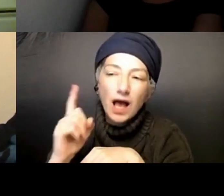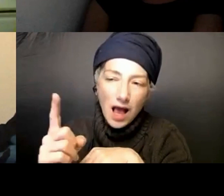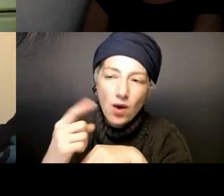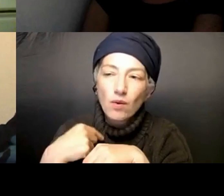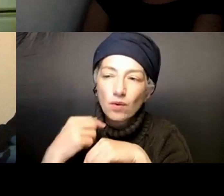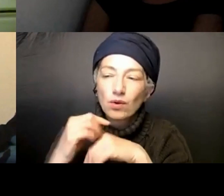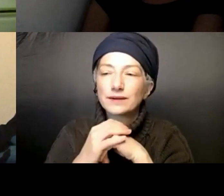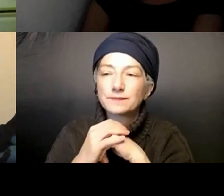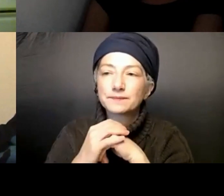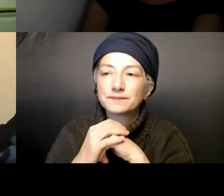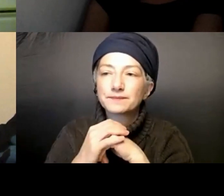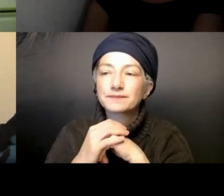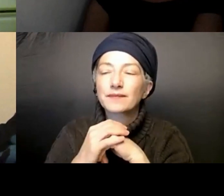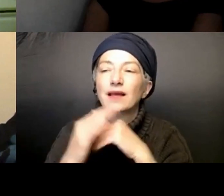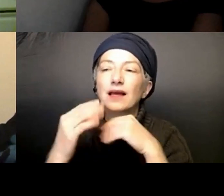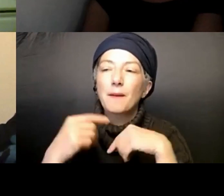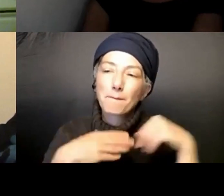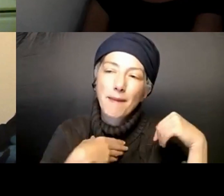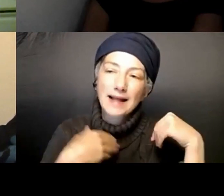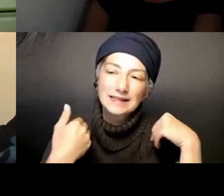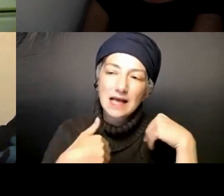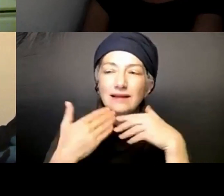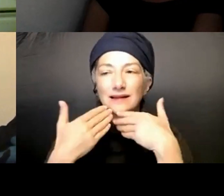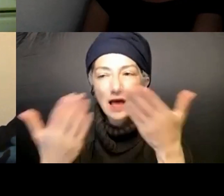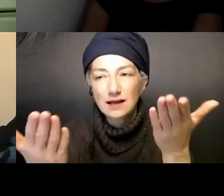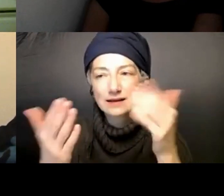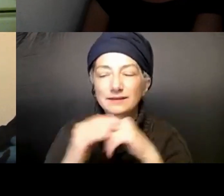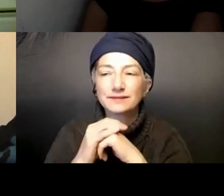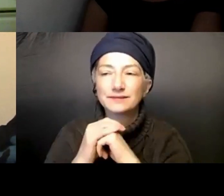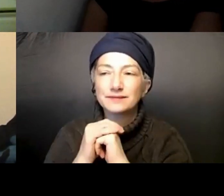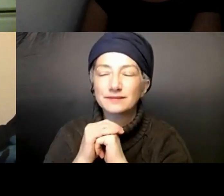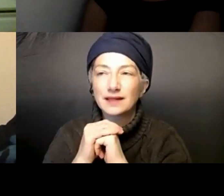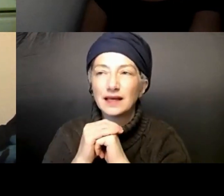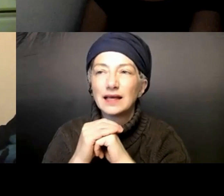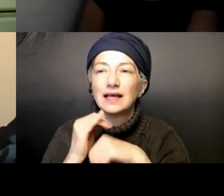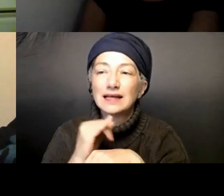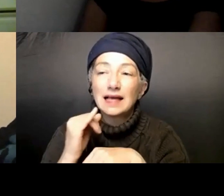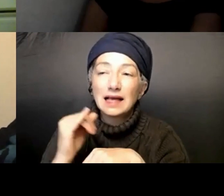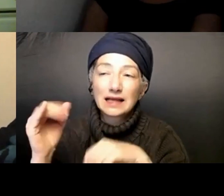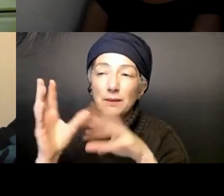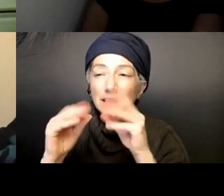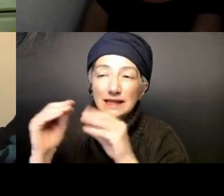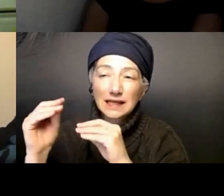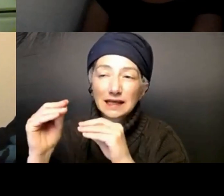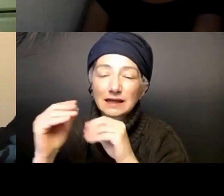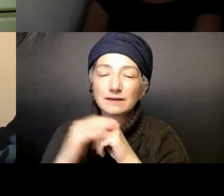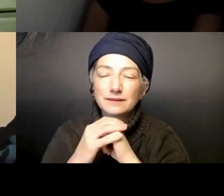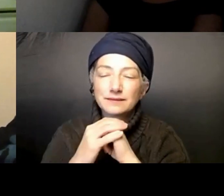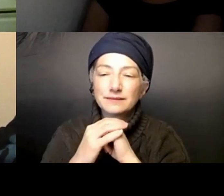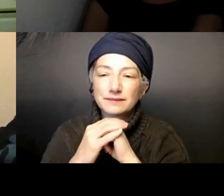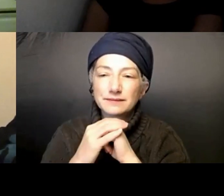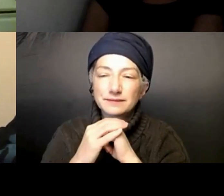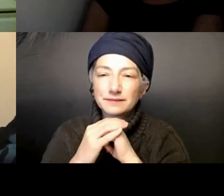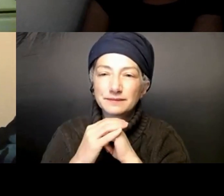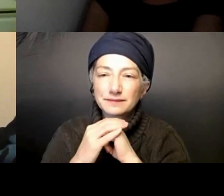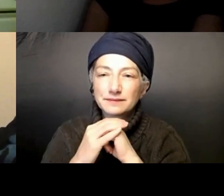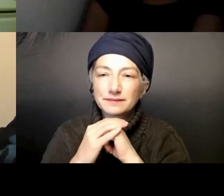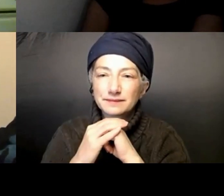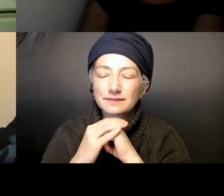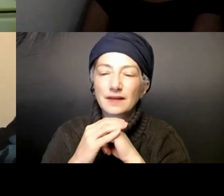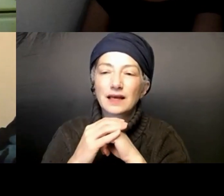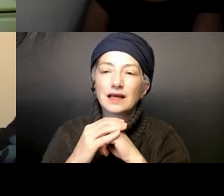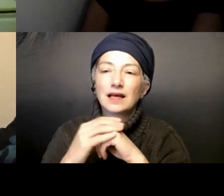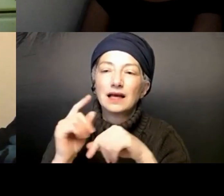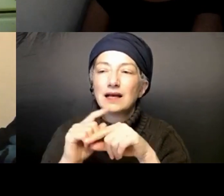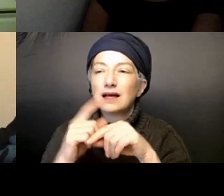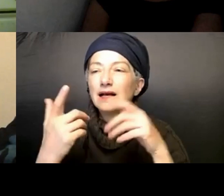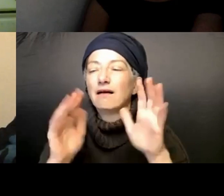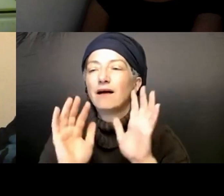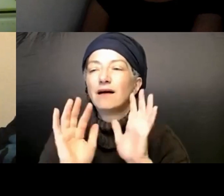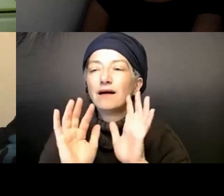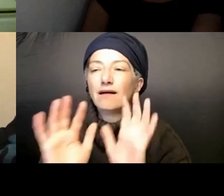from everybody to thank you for every meeting that we pushed back for brain fog or fatigue or families or life.